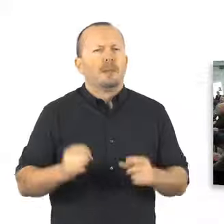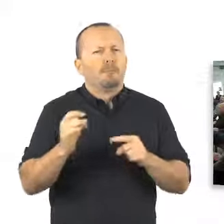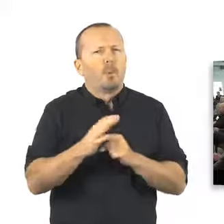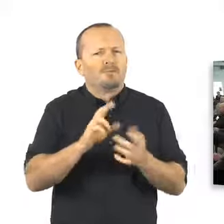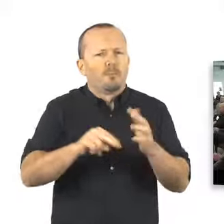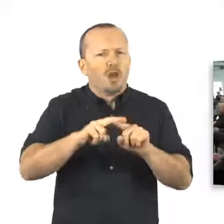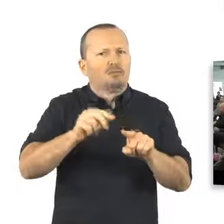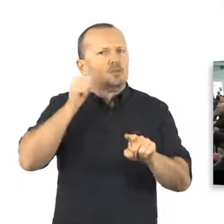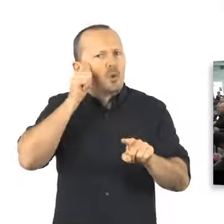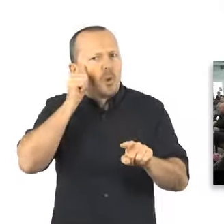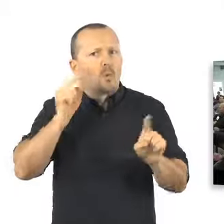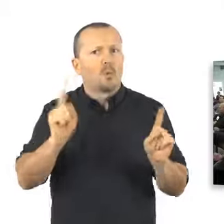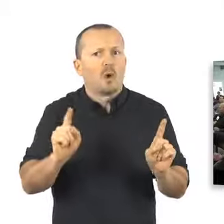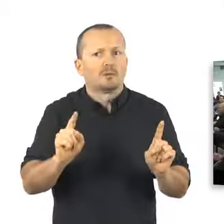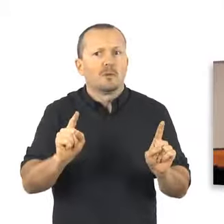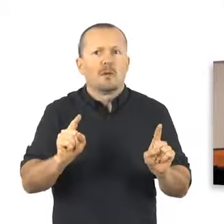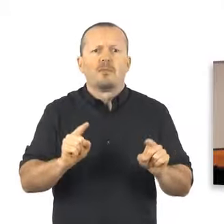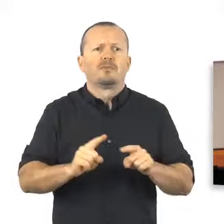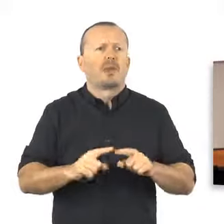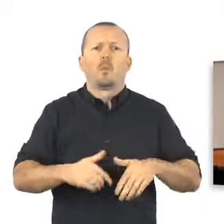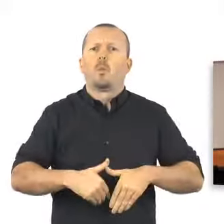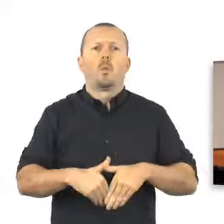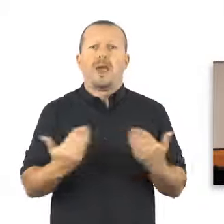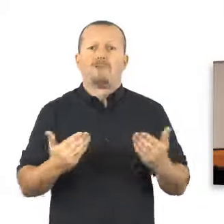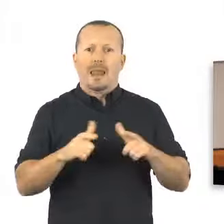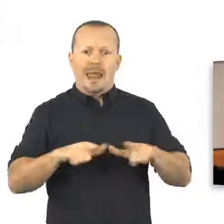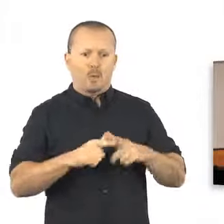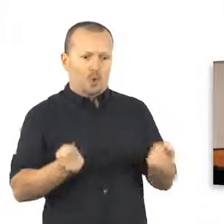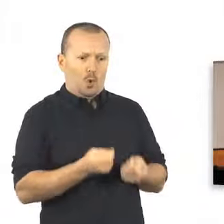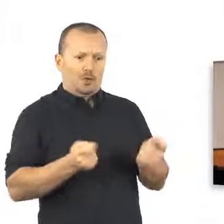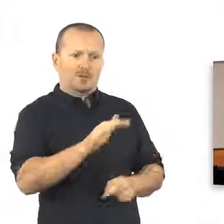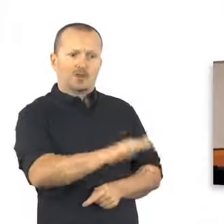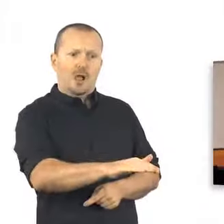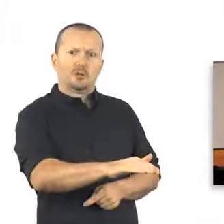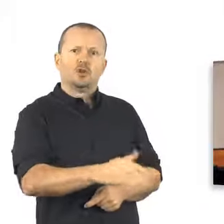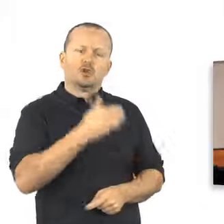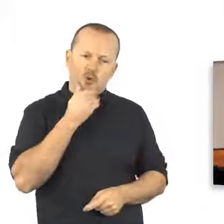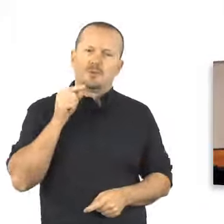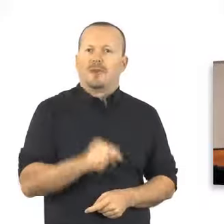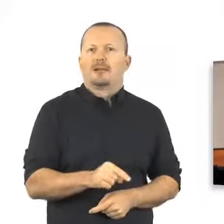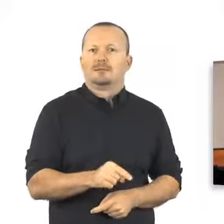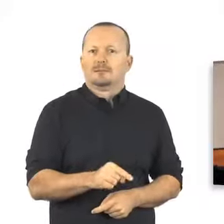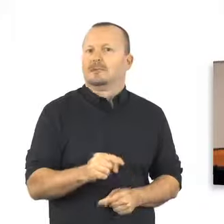Elizabeth: The take home message for parents is whatever language is effective for your child is the one